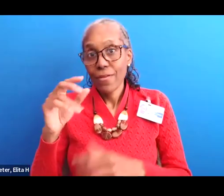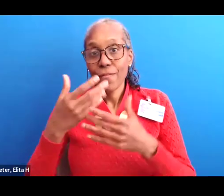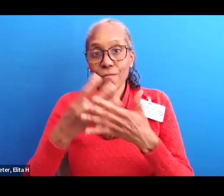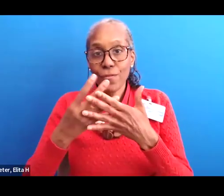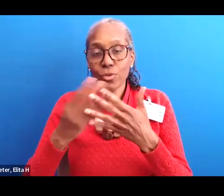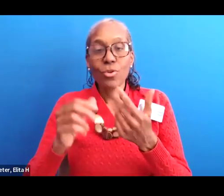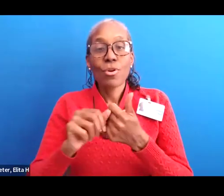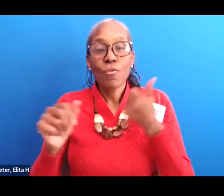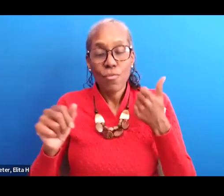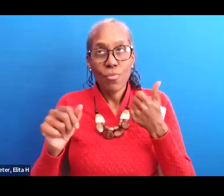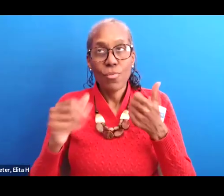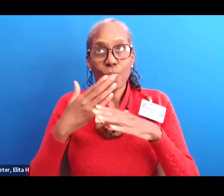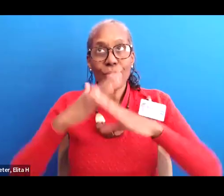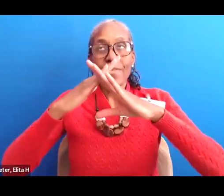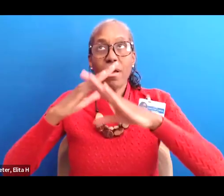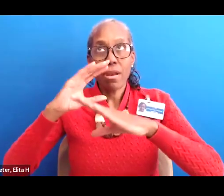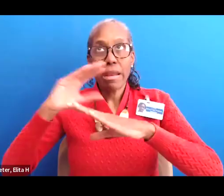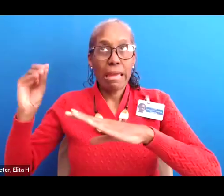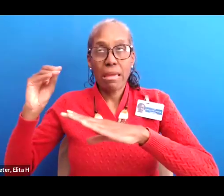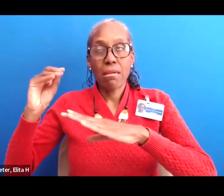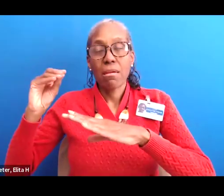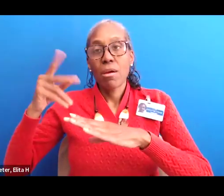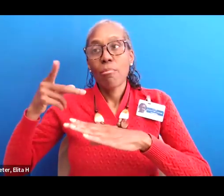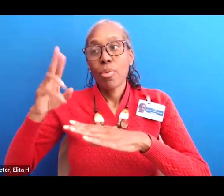It can't prevent a blood clot from forming.